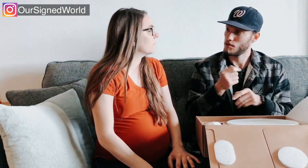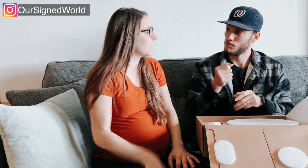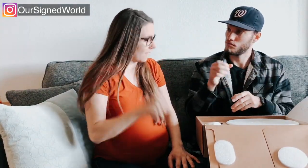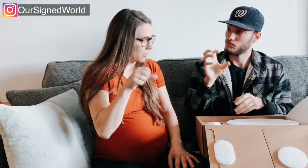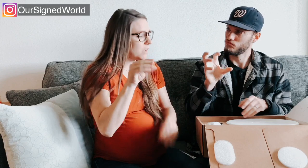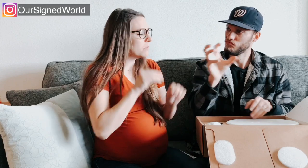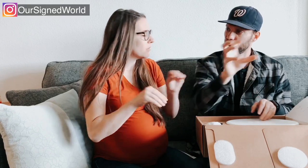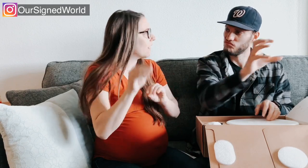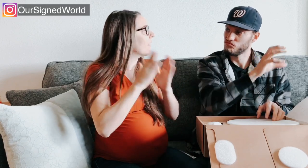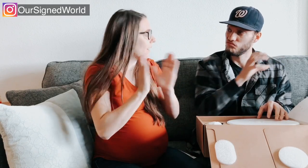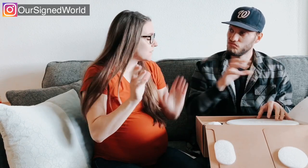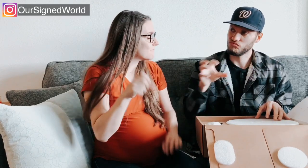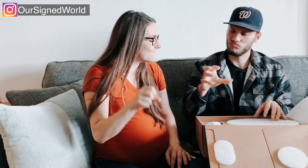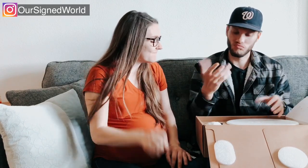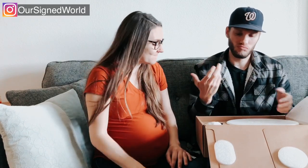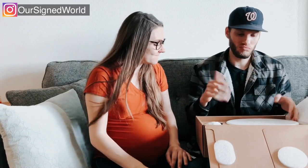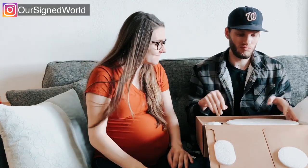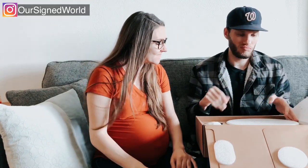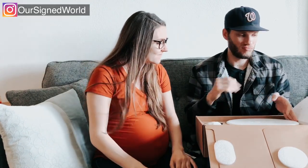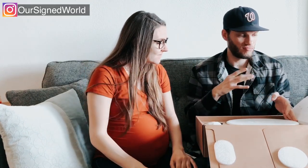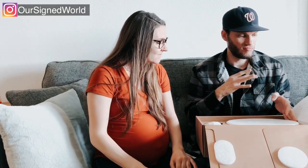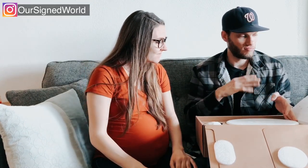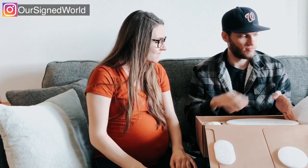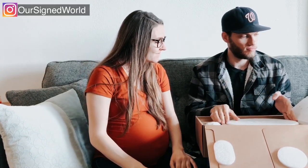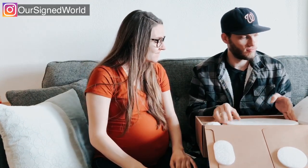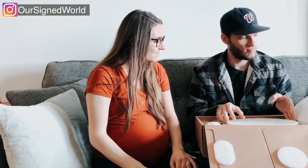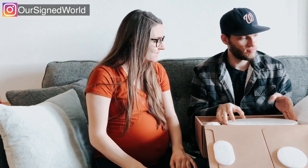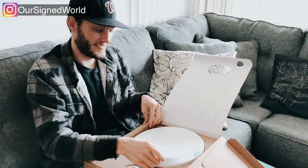Yeah, you can move it around the house. So cool!